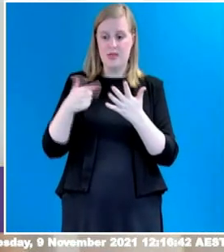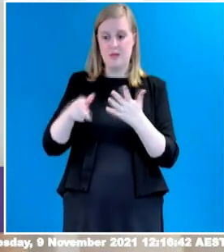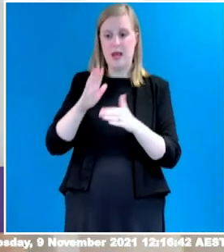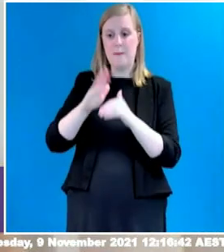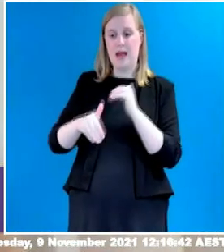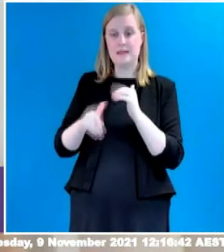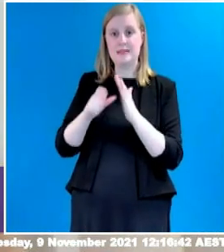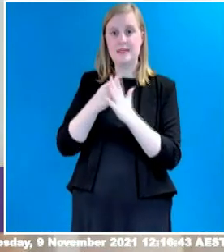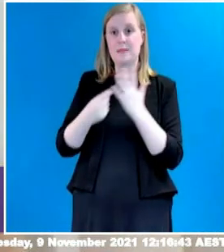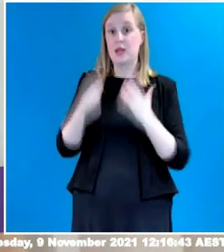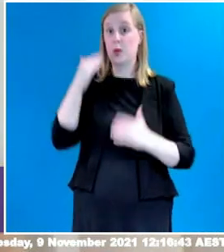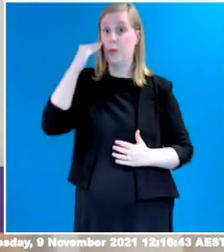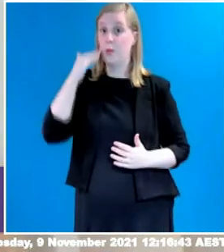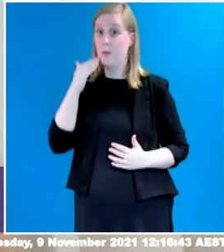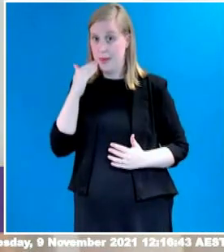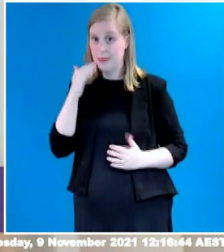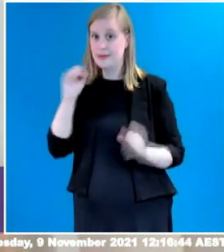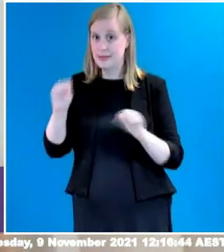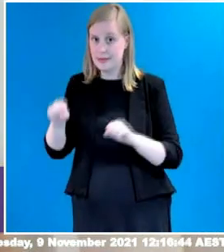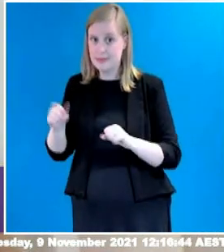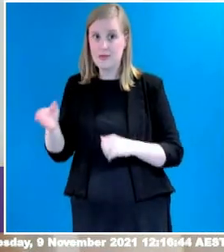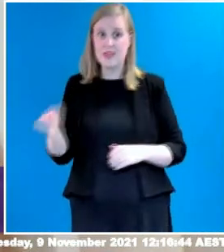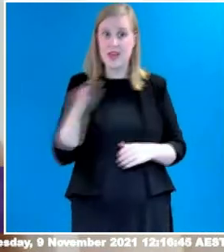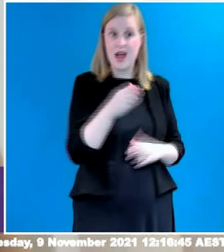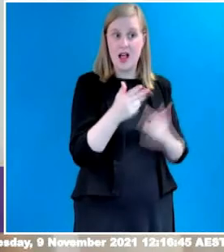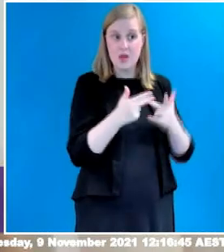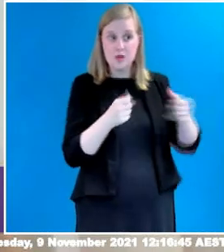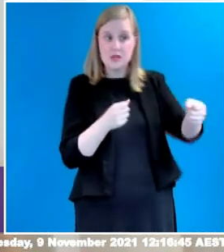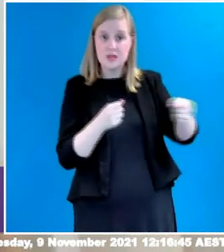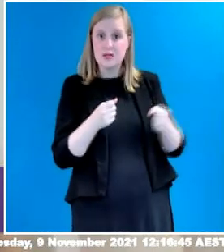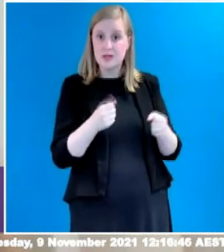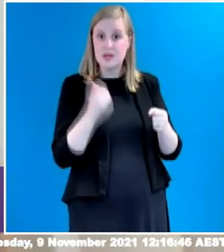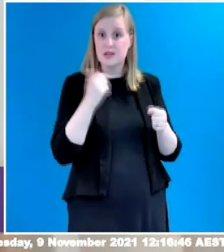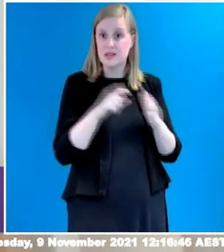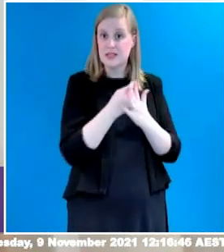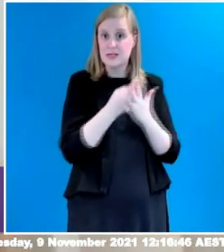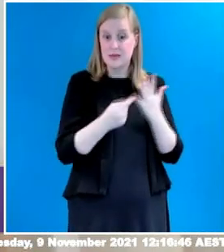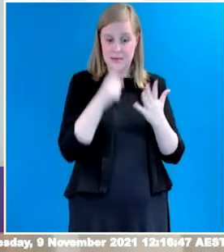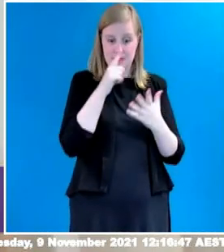So not everything that happens, happens in a disability specific space.